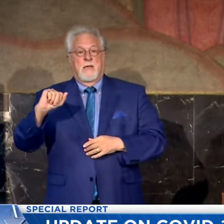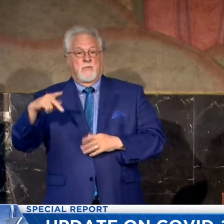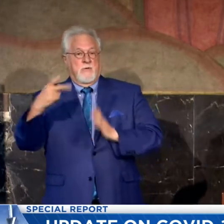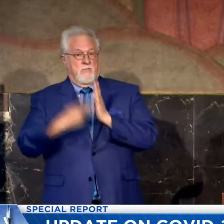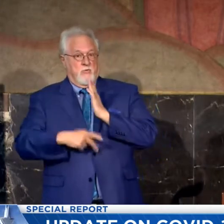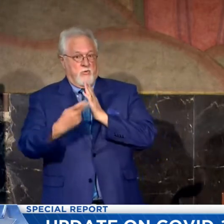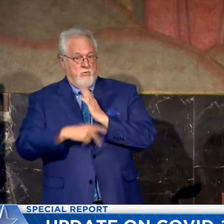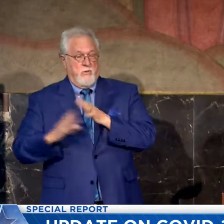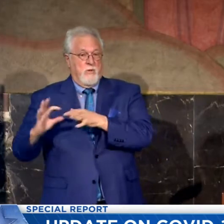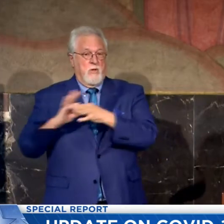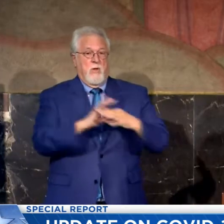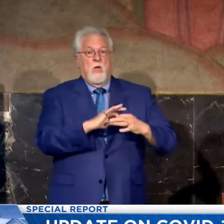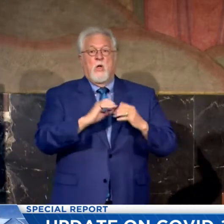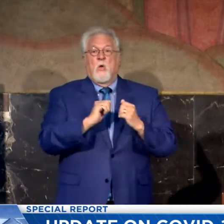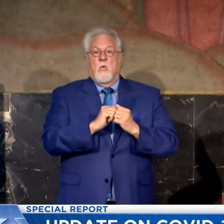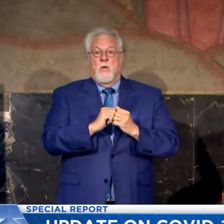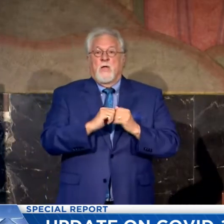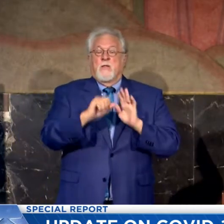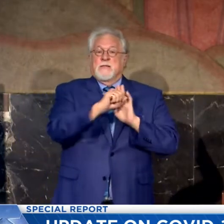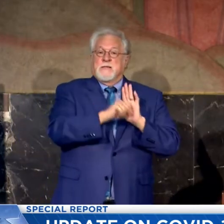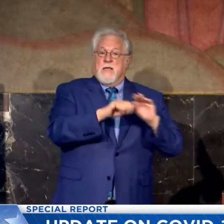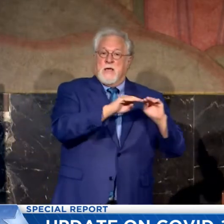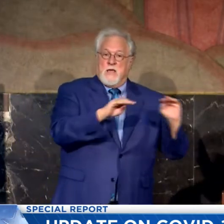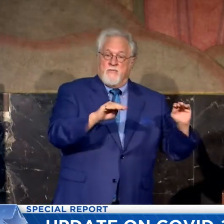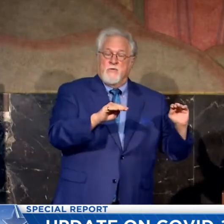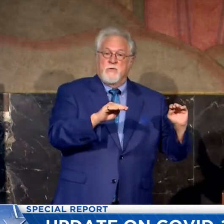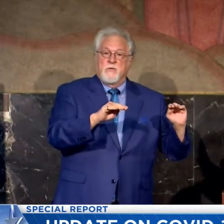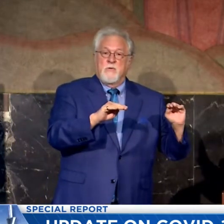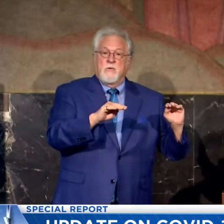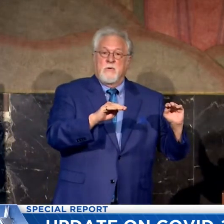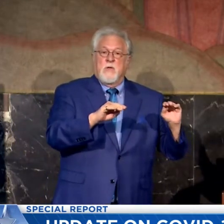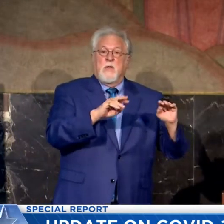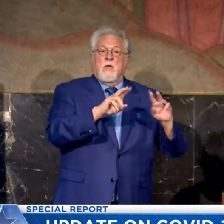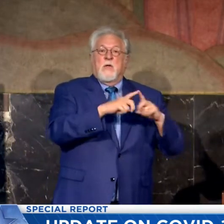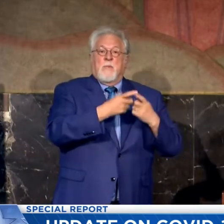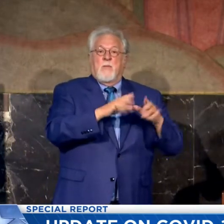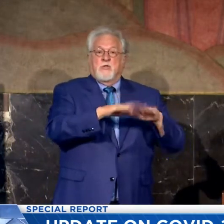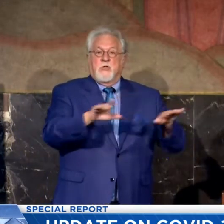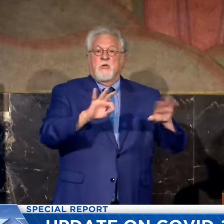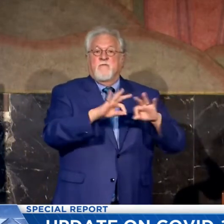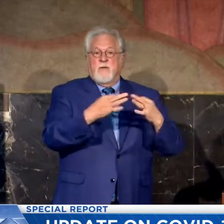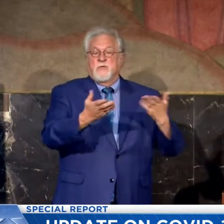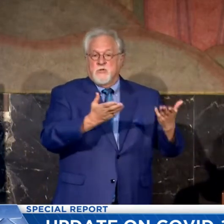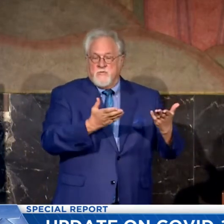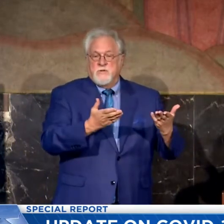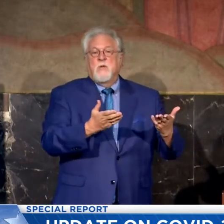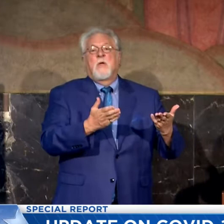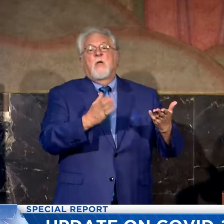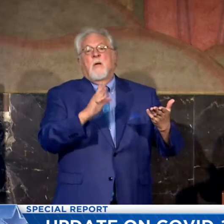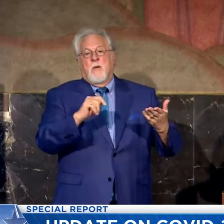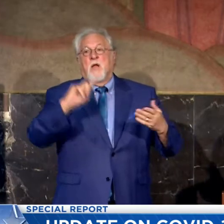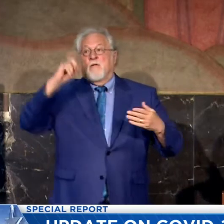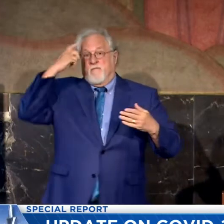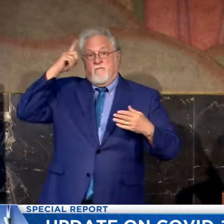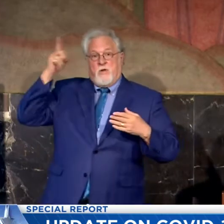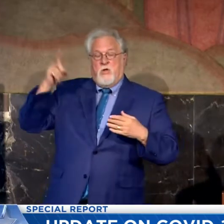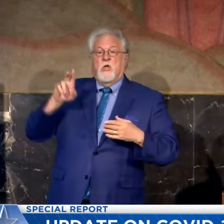STUDENTS THAT RECEIVE FREE AND REDUCED PRICE SCHOOL MEALS THROUGH THE SNAP PROGRAM IN